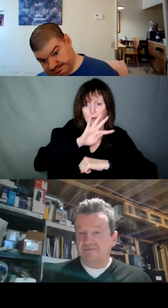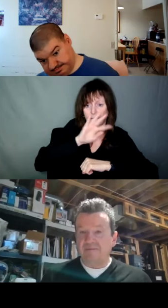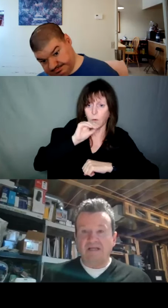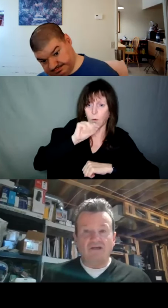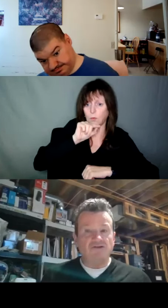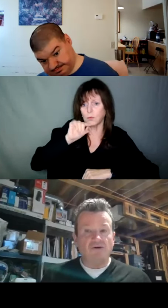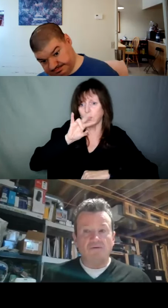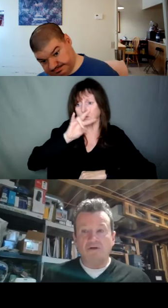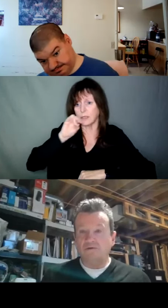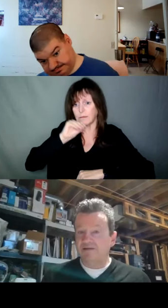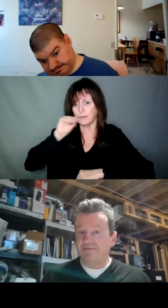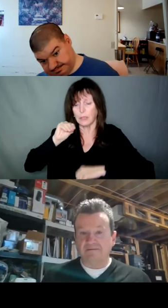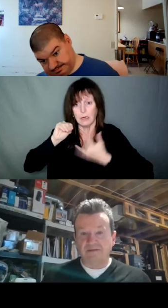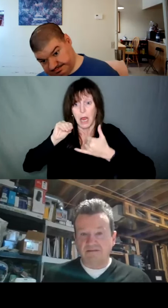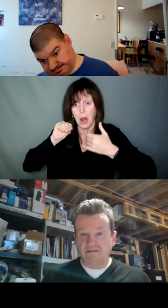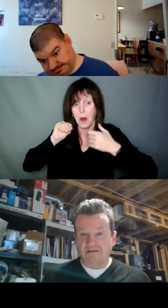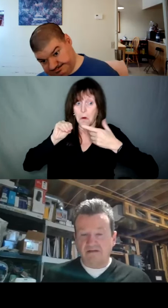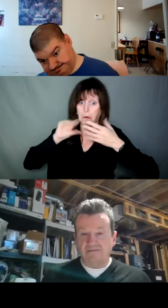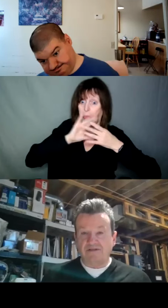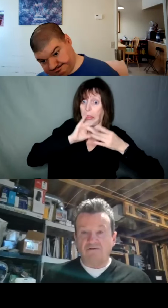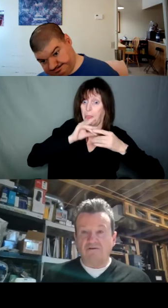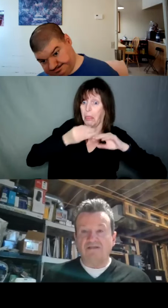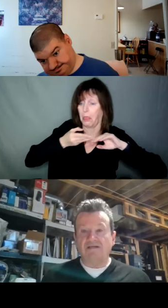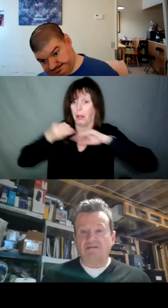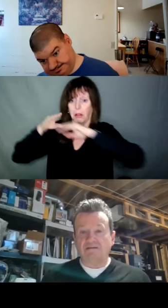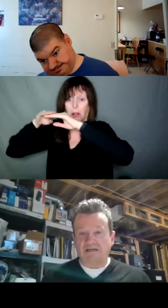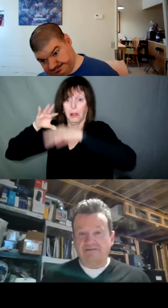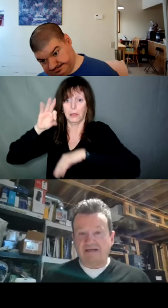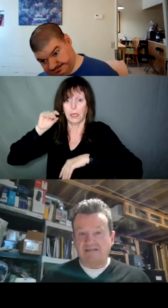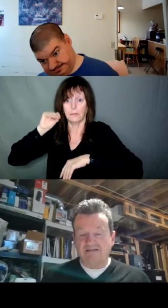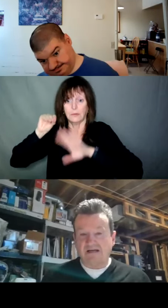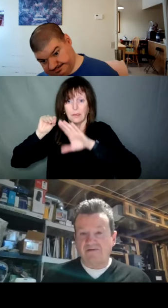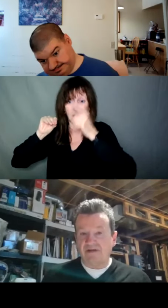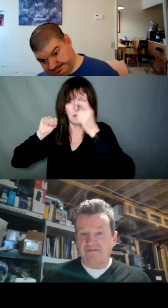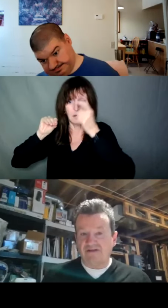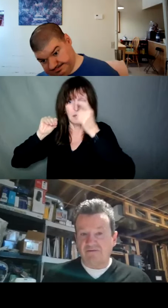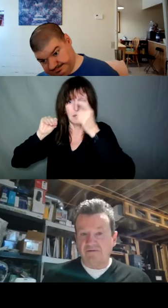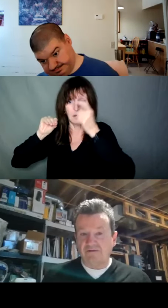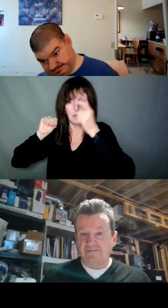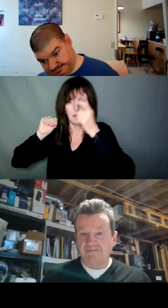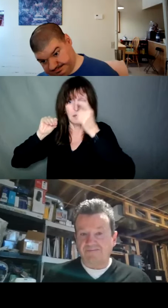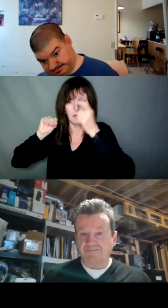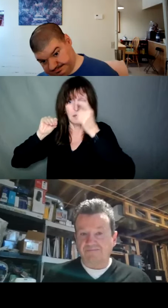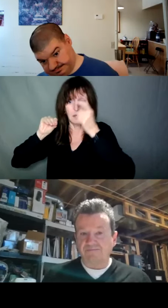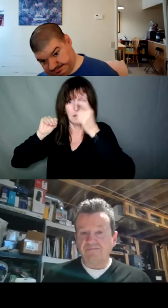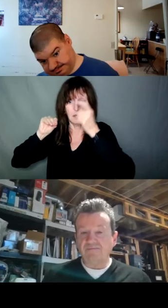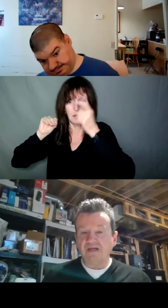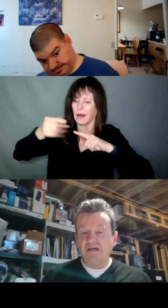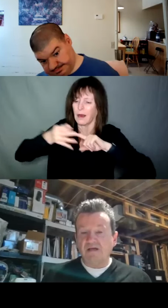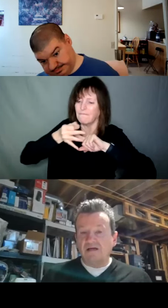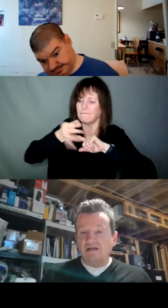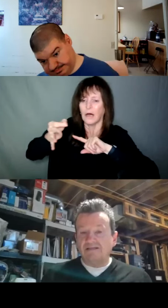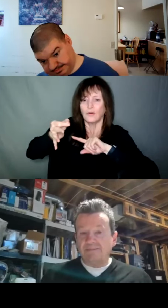is 40 to 70% before the addition of the variance and now he says 90% .